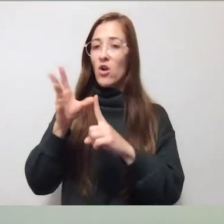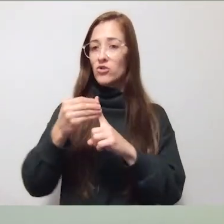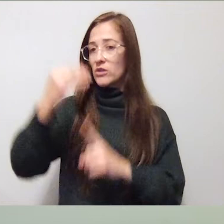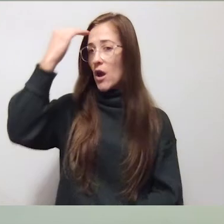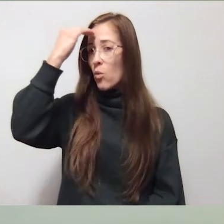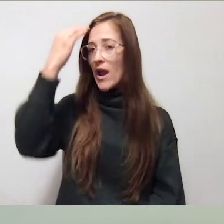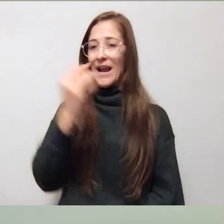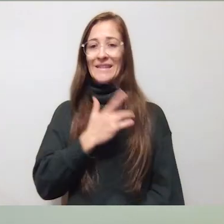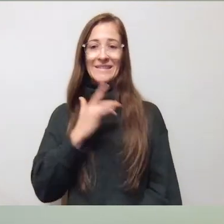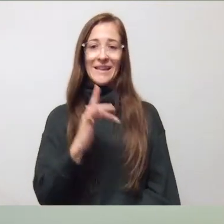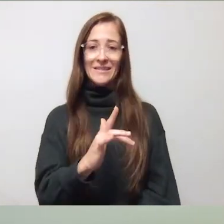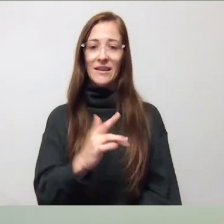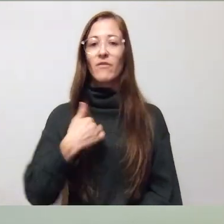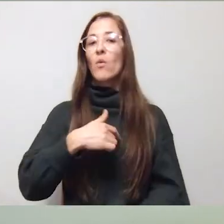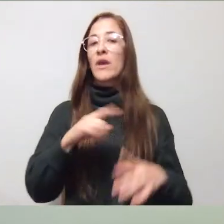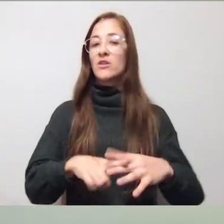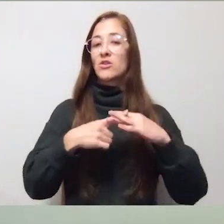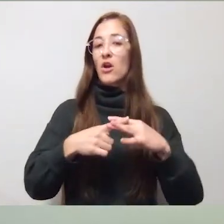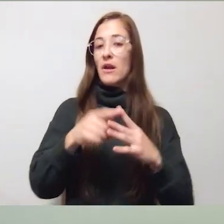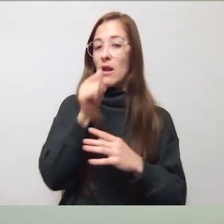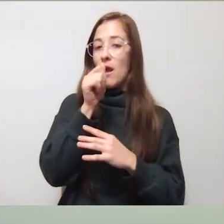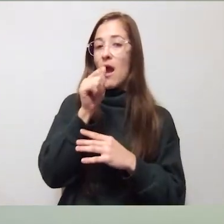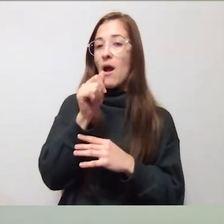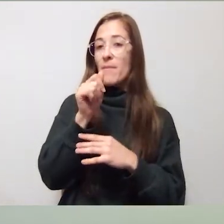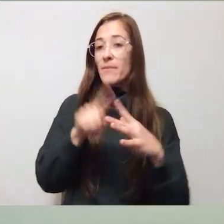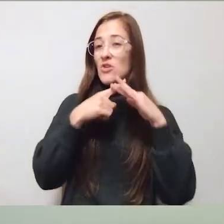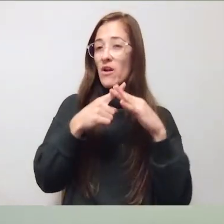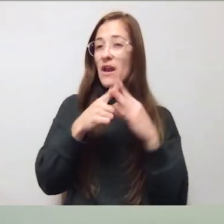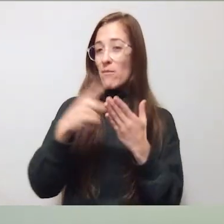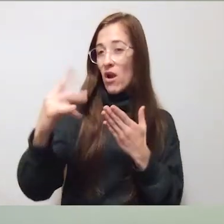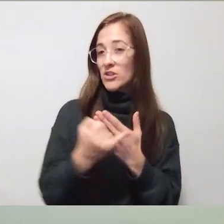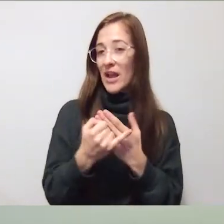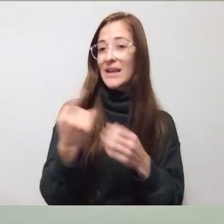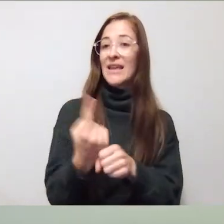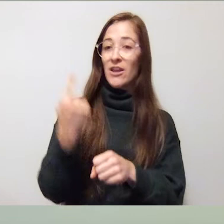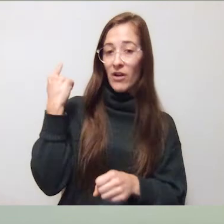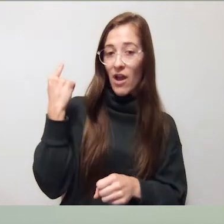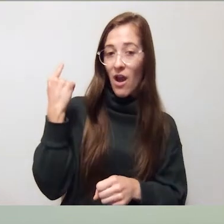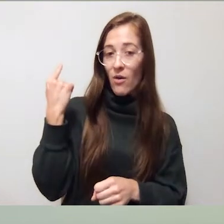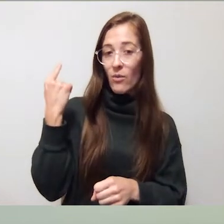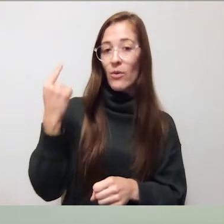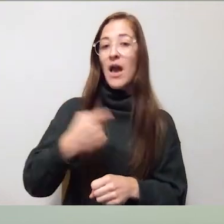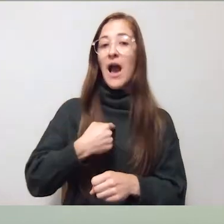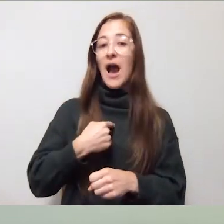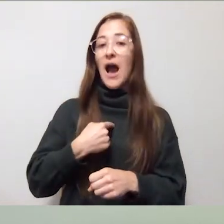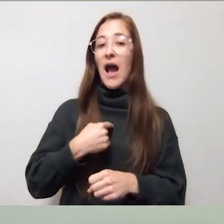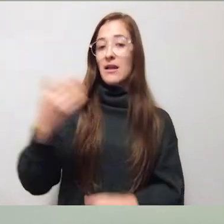We actually started a pilot project a little over a year ago where I actually employ a disability program coordinator.